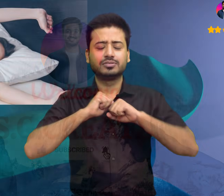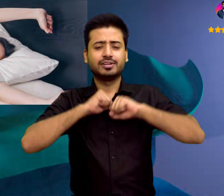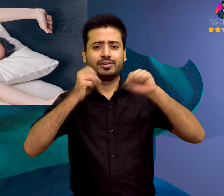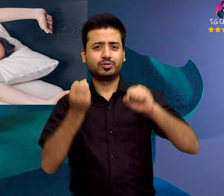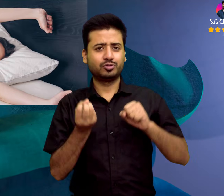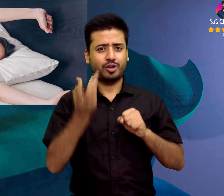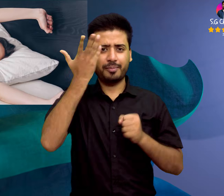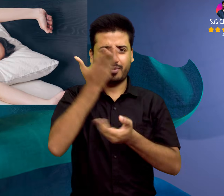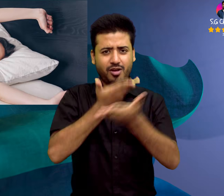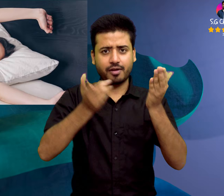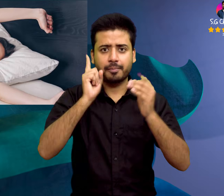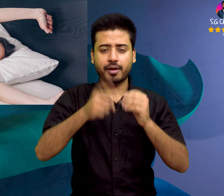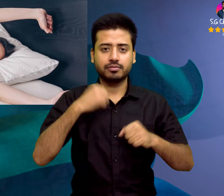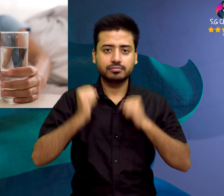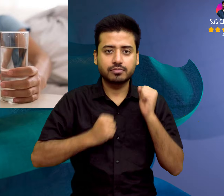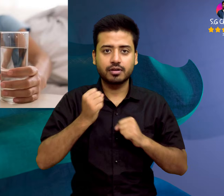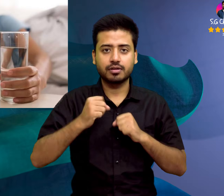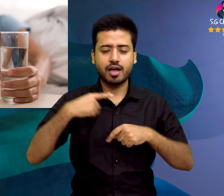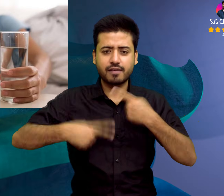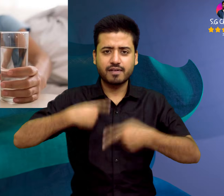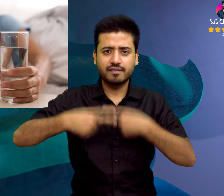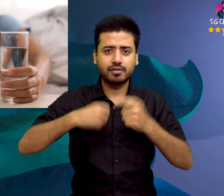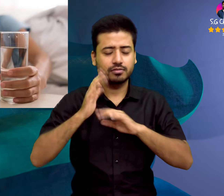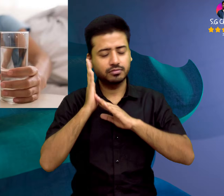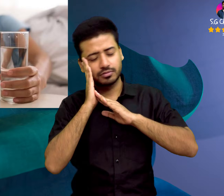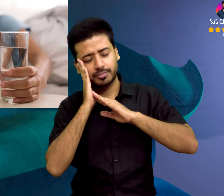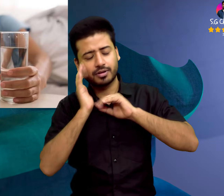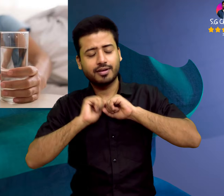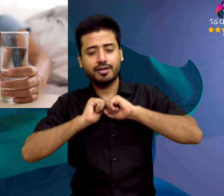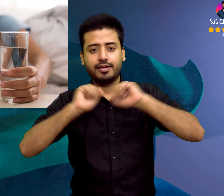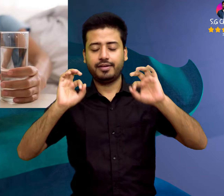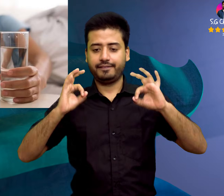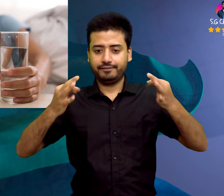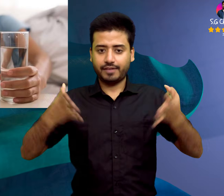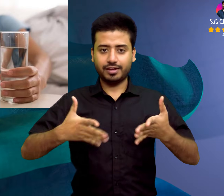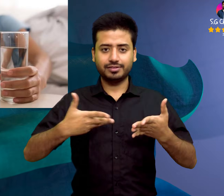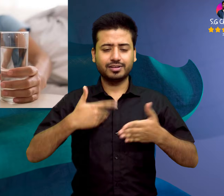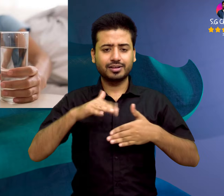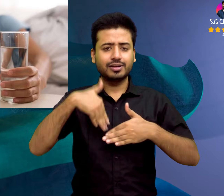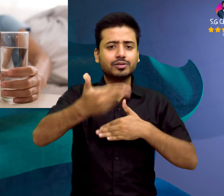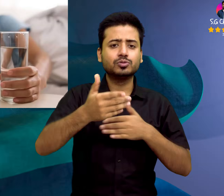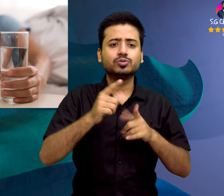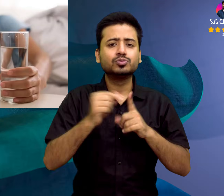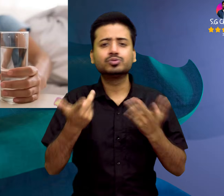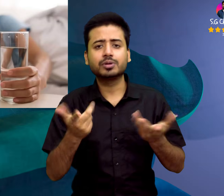One, the biochemistry of smart nutritional choices. The foundation of optimal health is